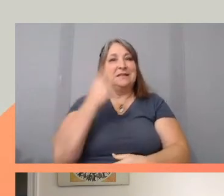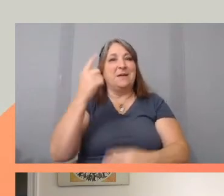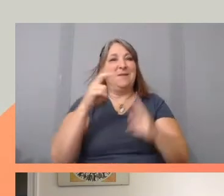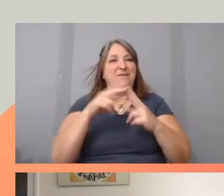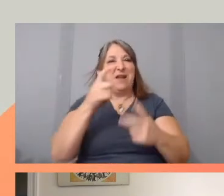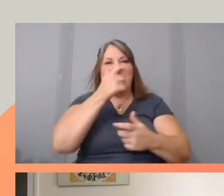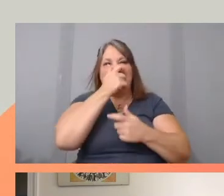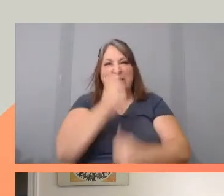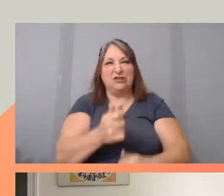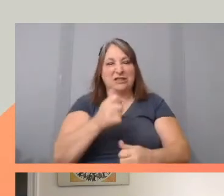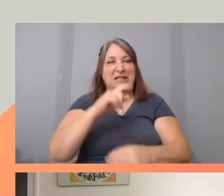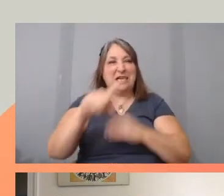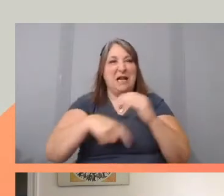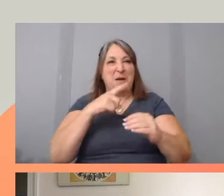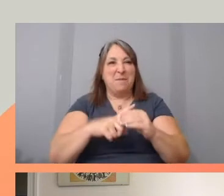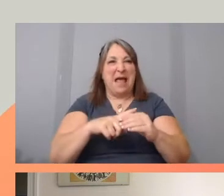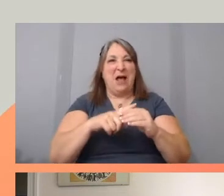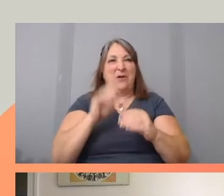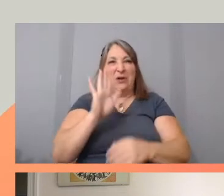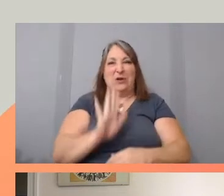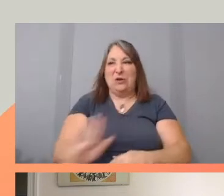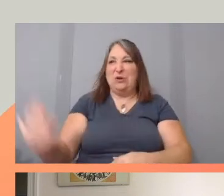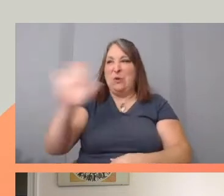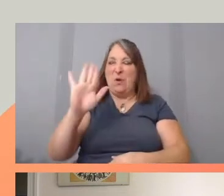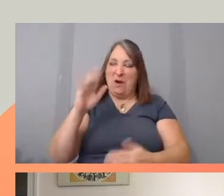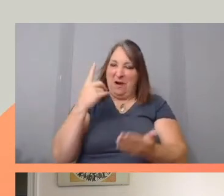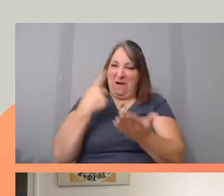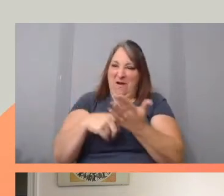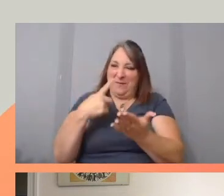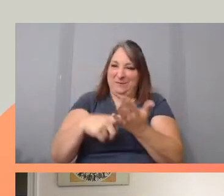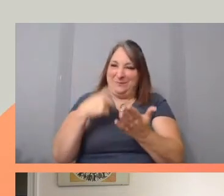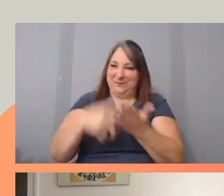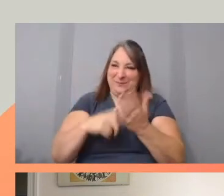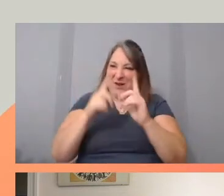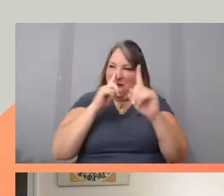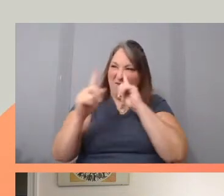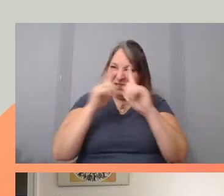of your conversations here is that you keep talking